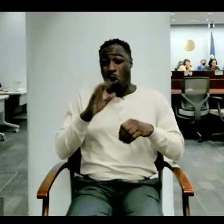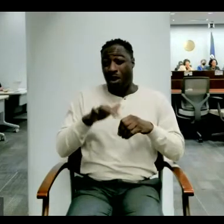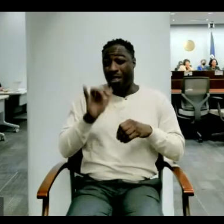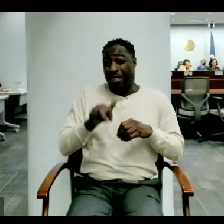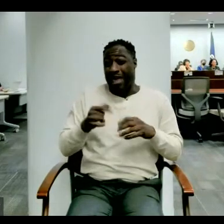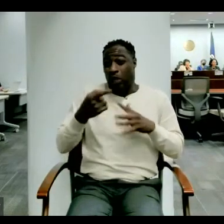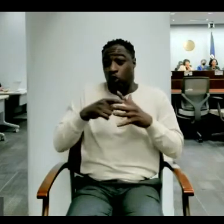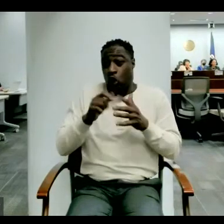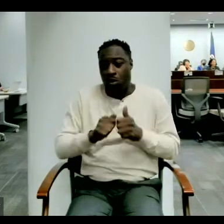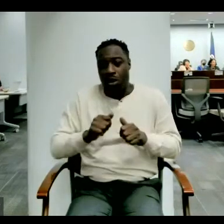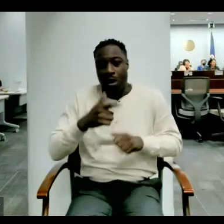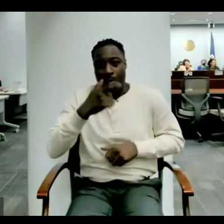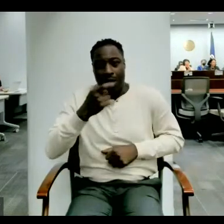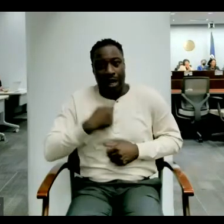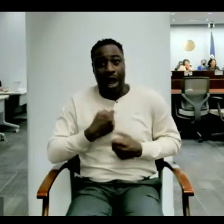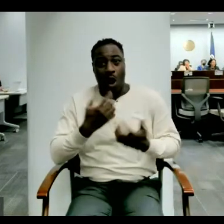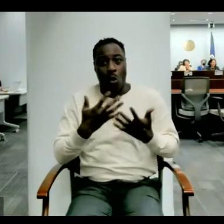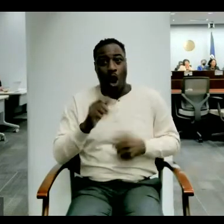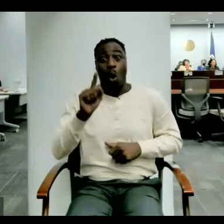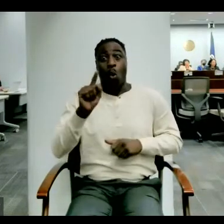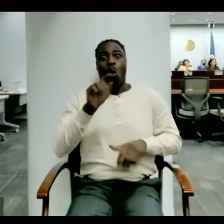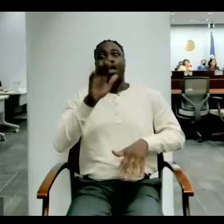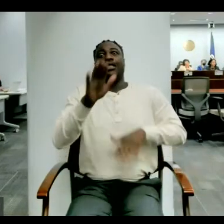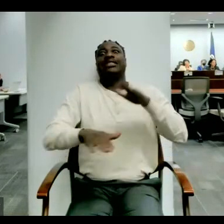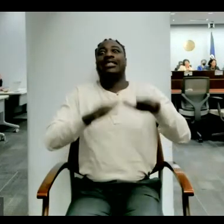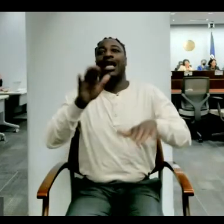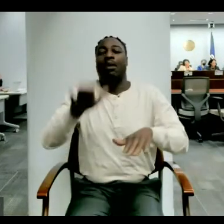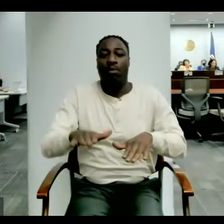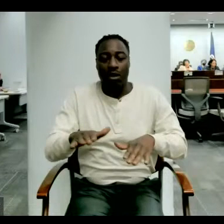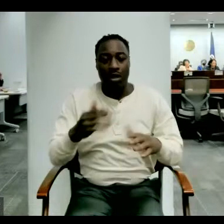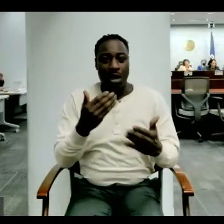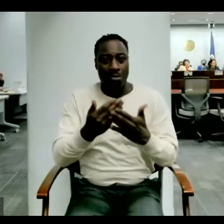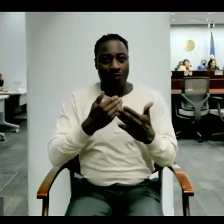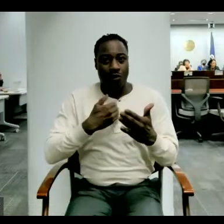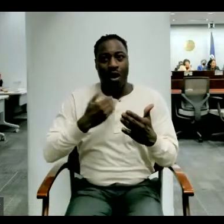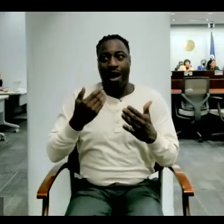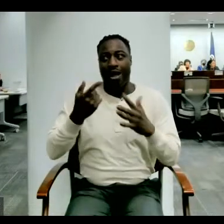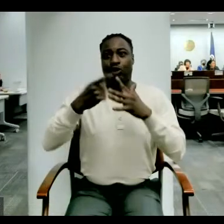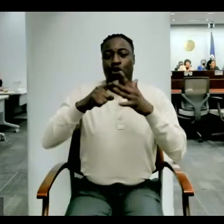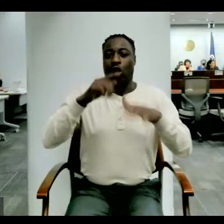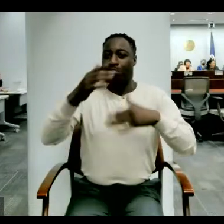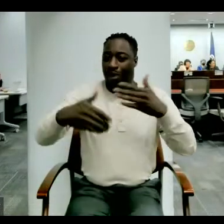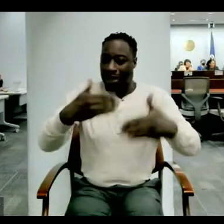because I want to start with a step before I get all the way down the trail. Understood, thank you. Ms. Dickens?